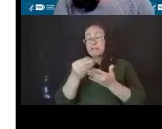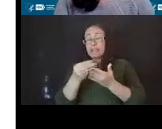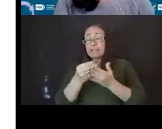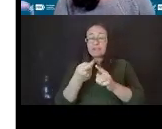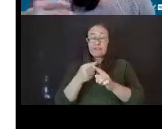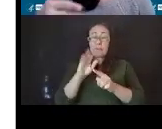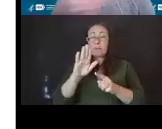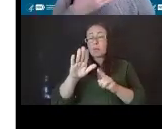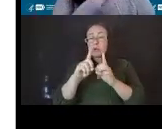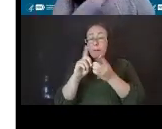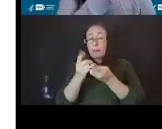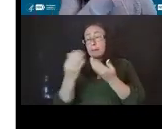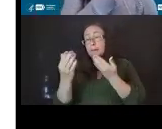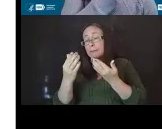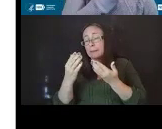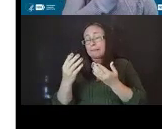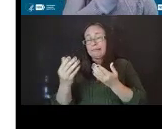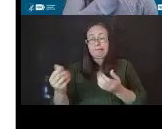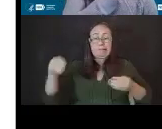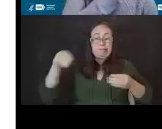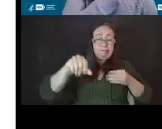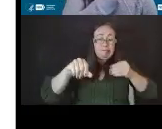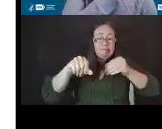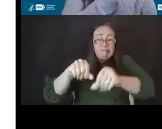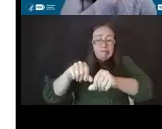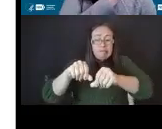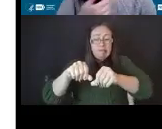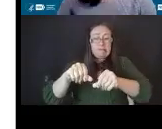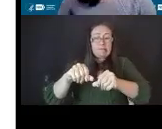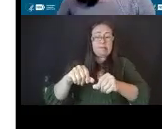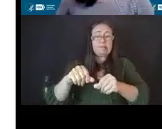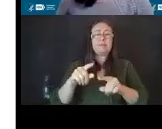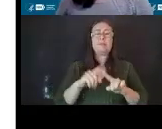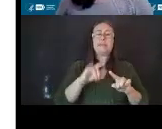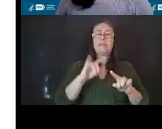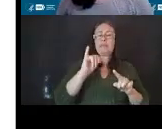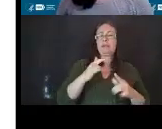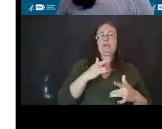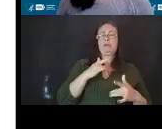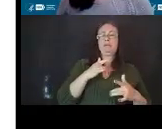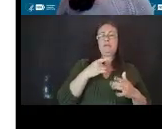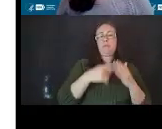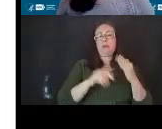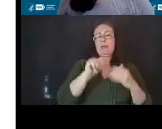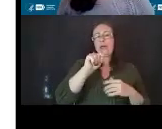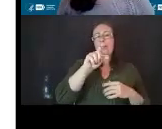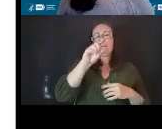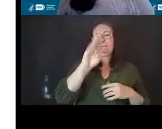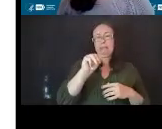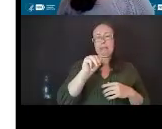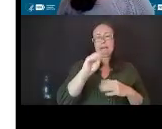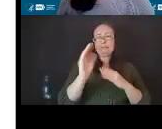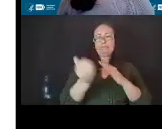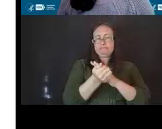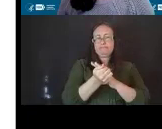And techniques, is there a class or another group that you could learn from for new techniques?